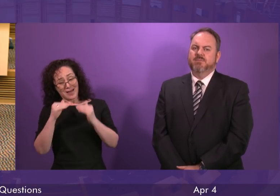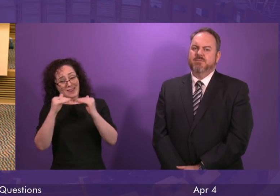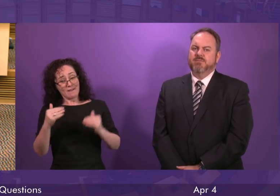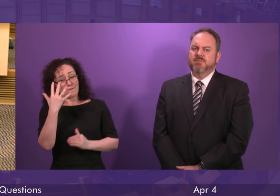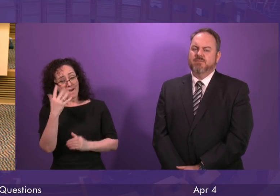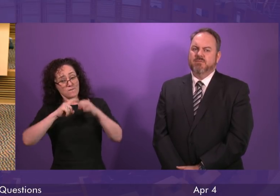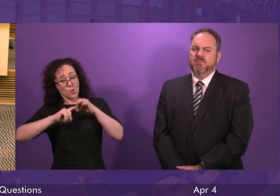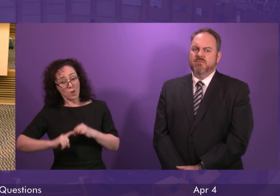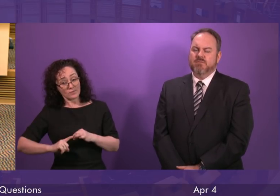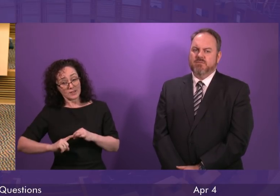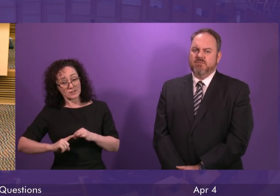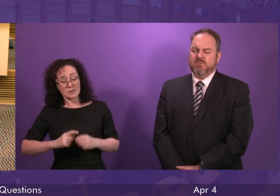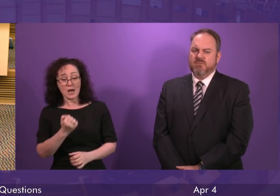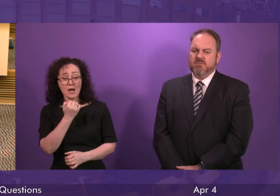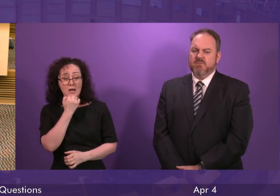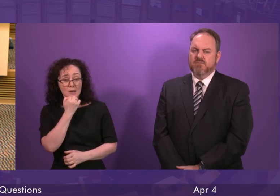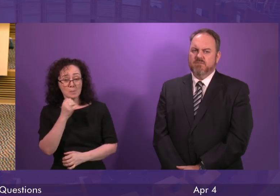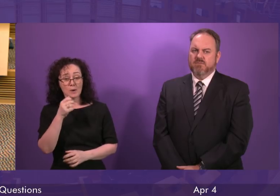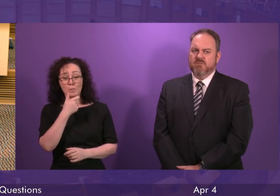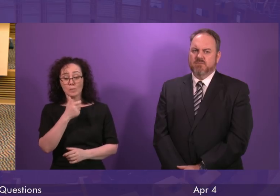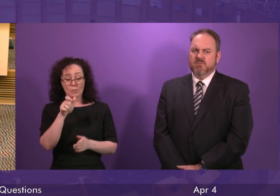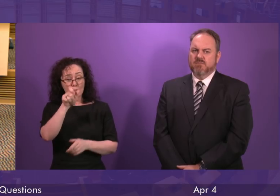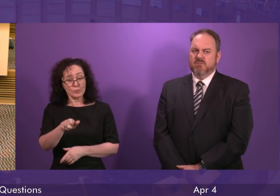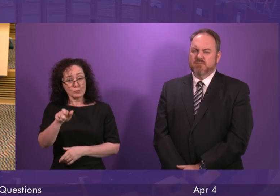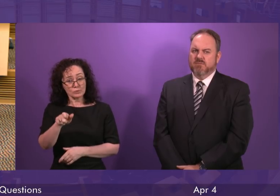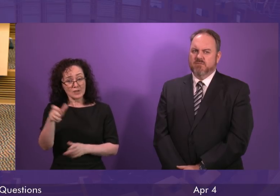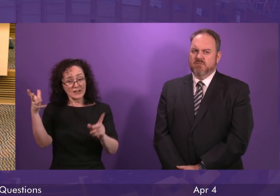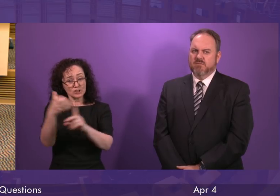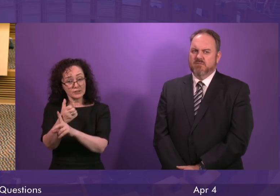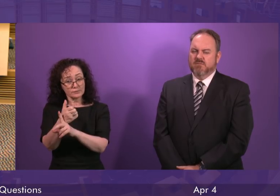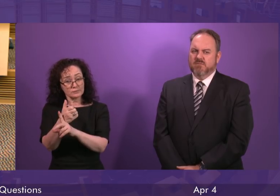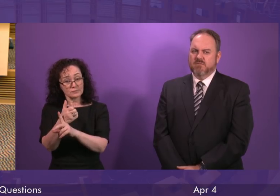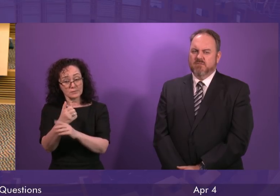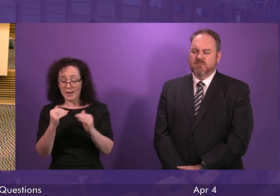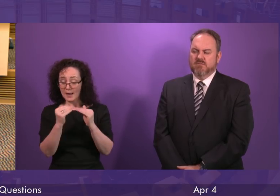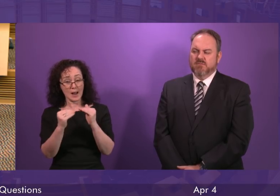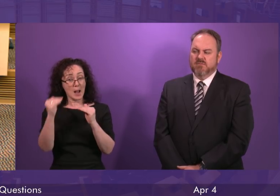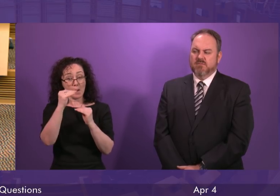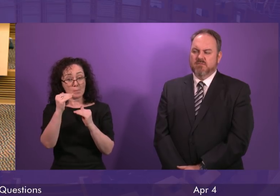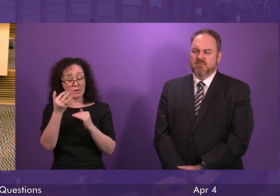the percentage of pupils getting a qualification at level 5 has risen since 2009, and the same